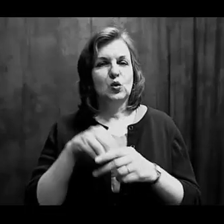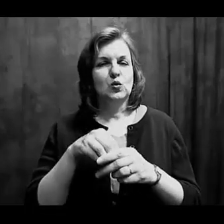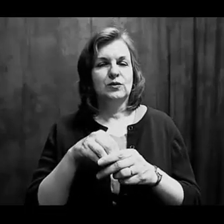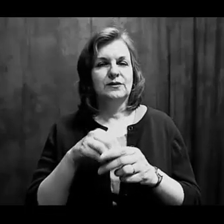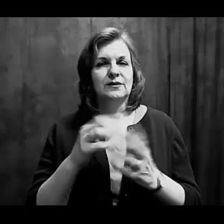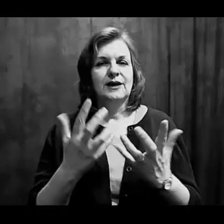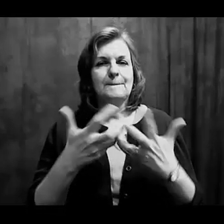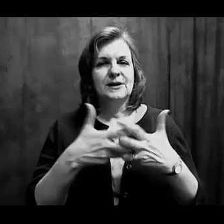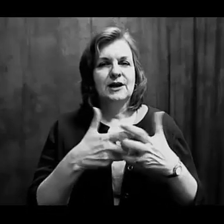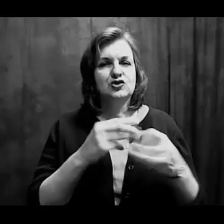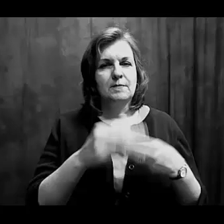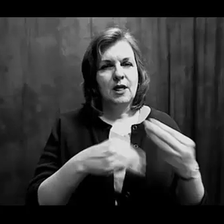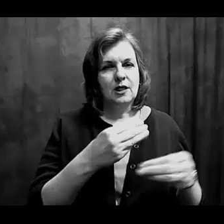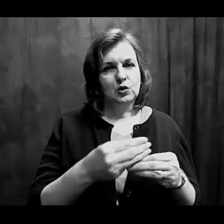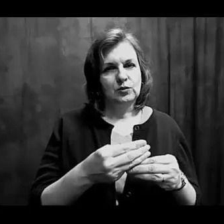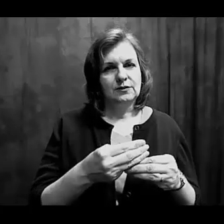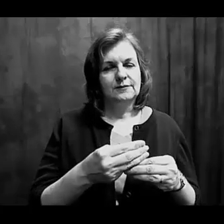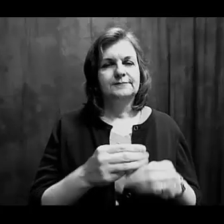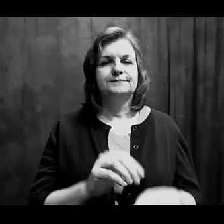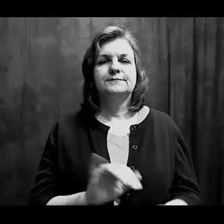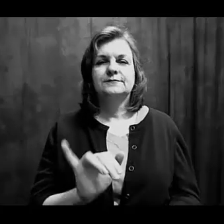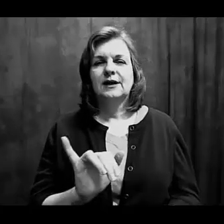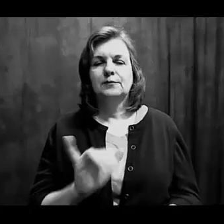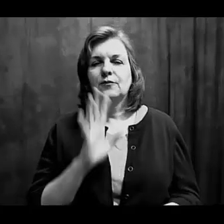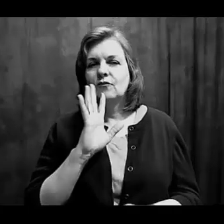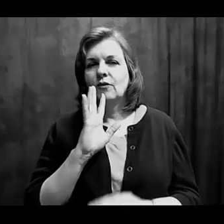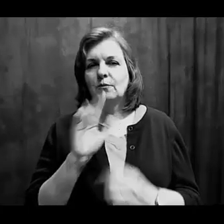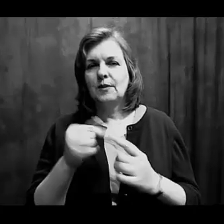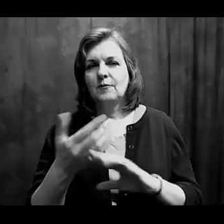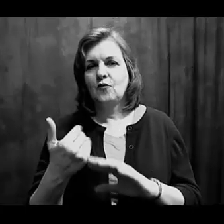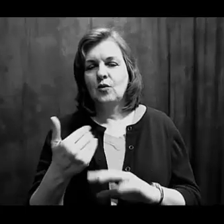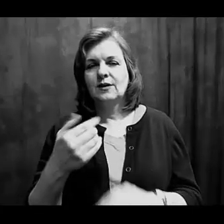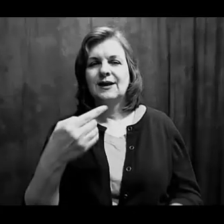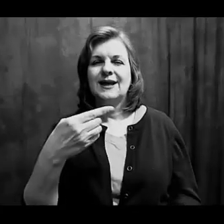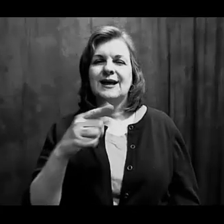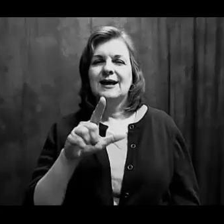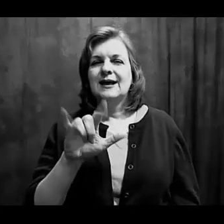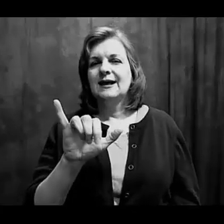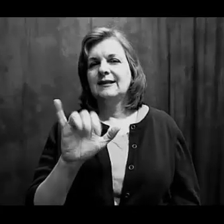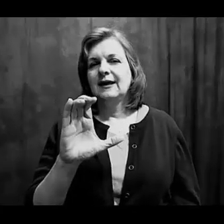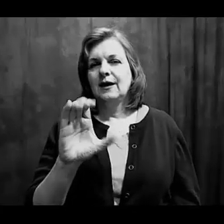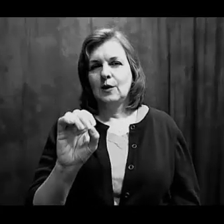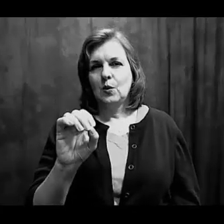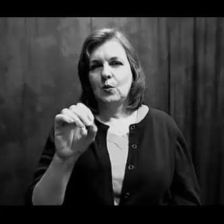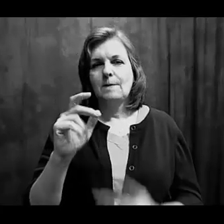and then we have the combo molecules that we talked about before